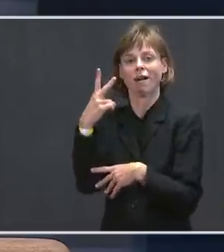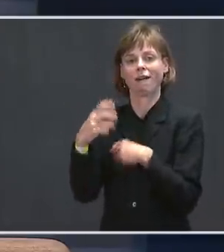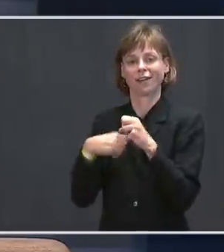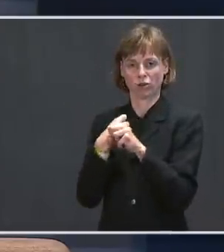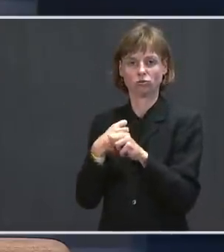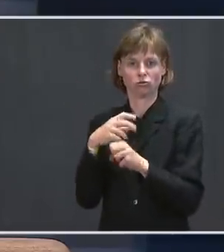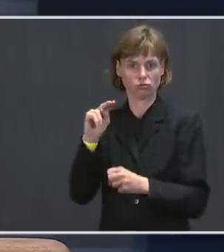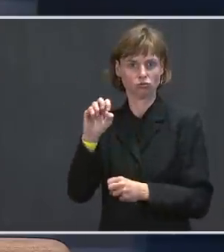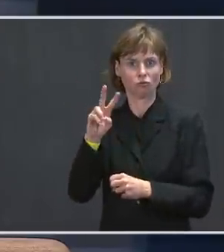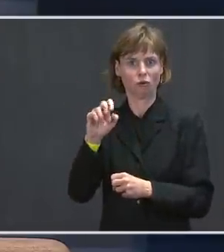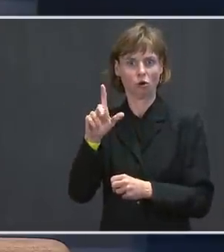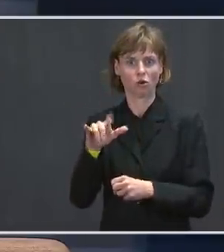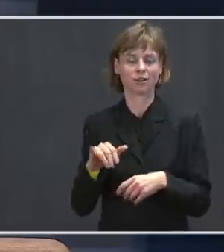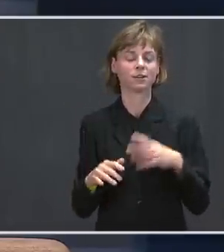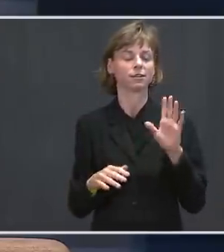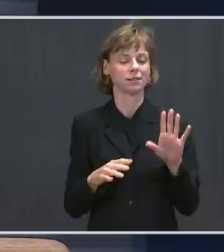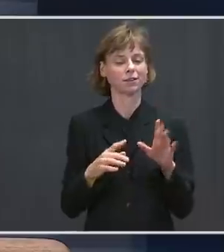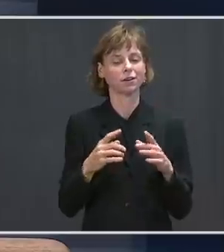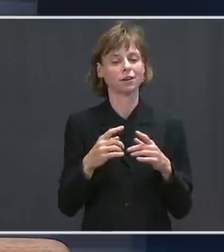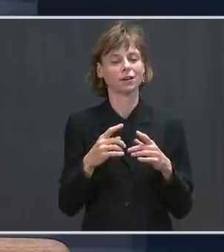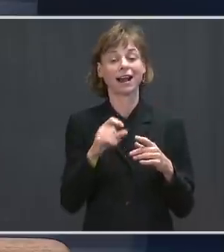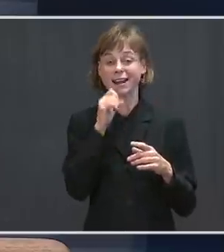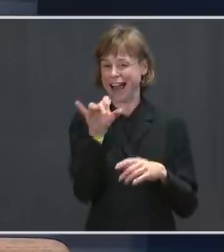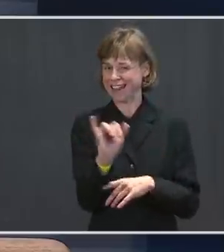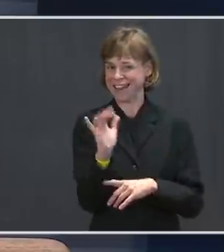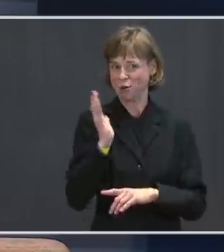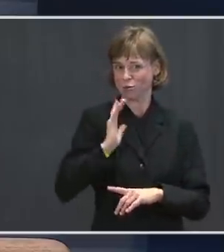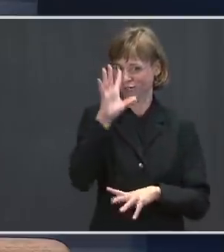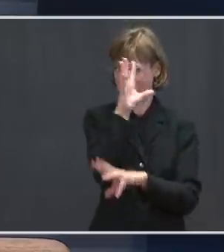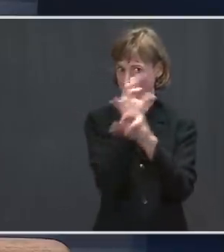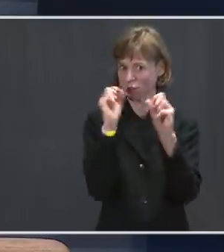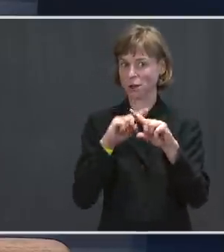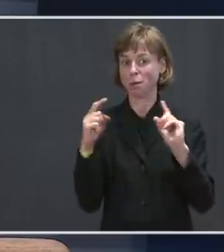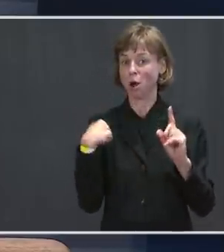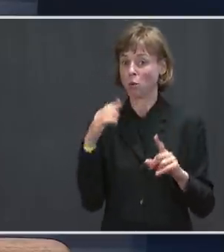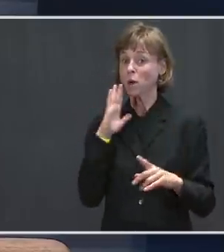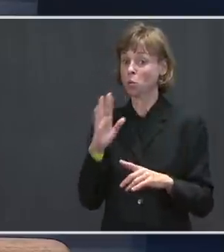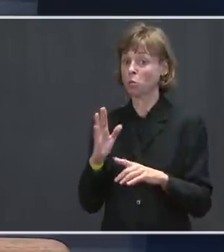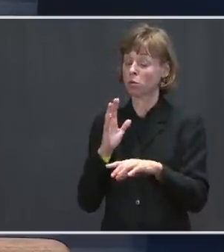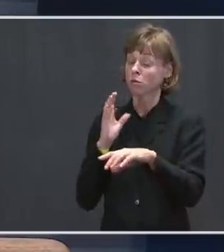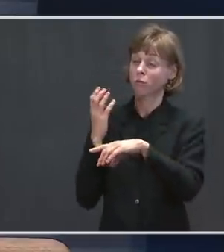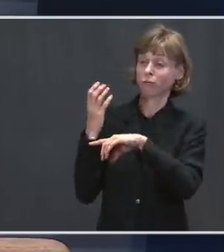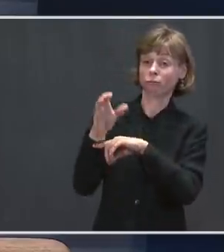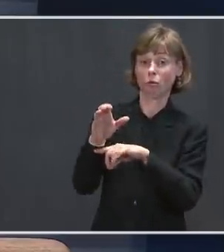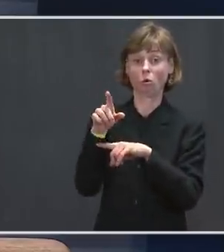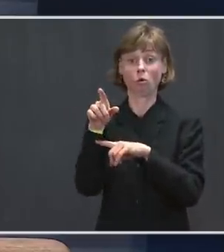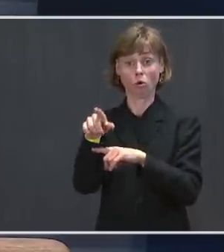we will be taking steps to hold Russia accountable for the range of malign activities that it has undertaken,